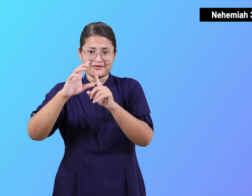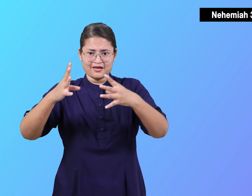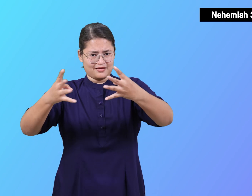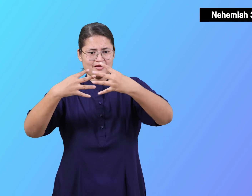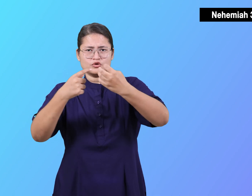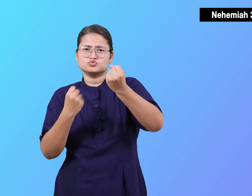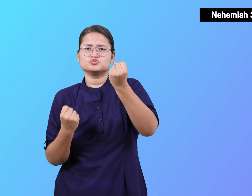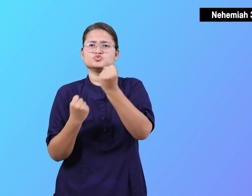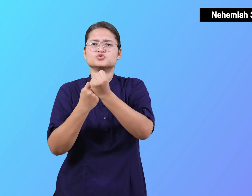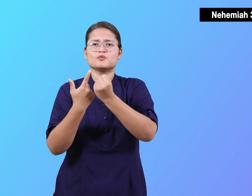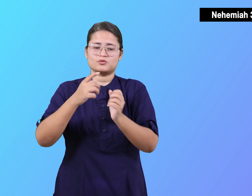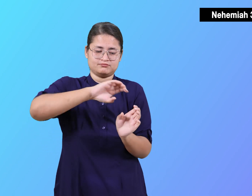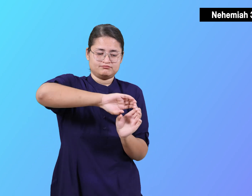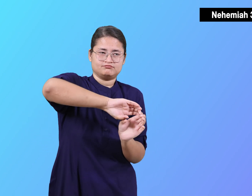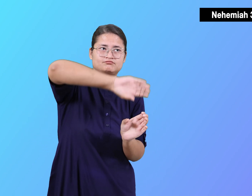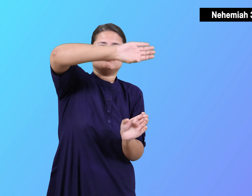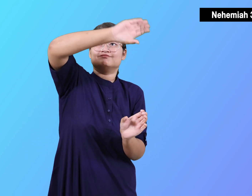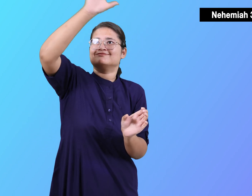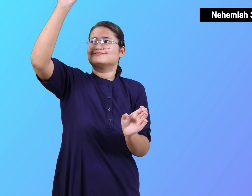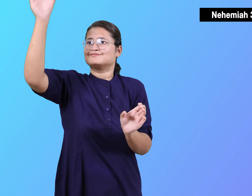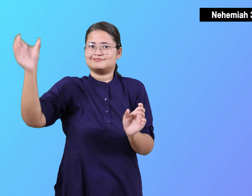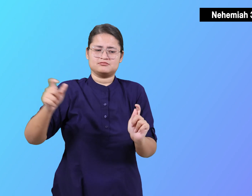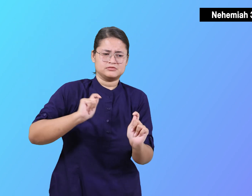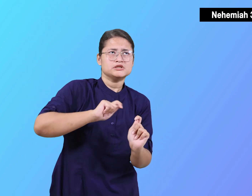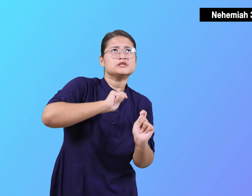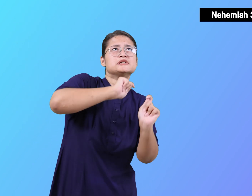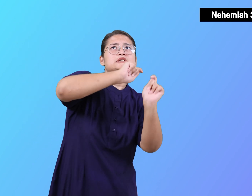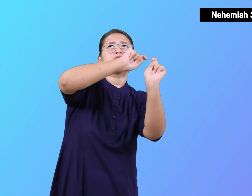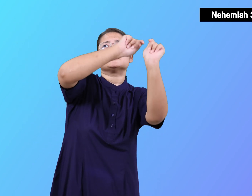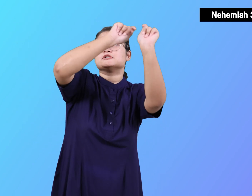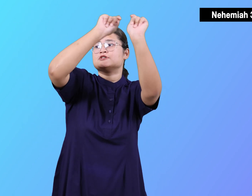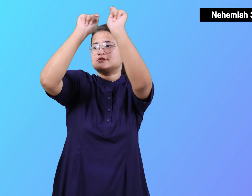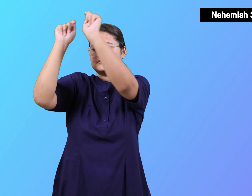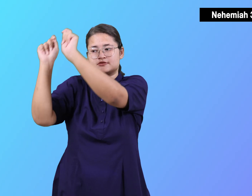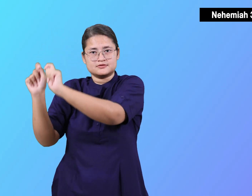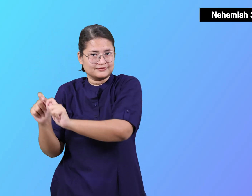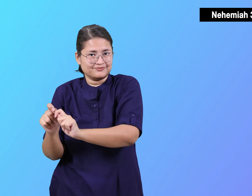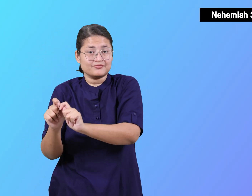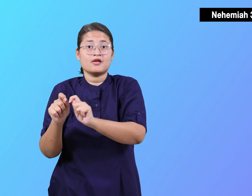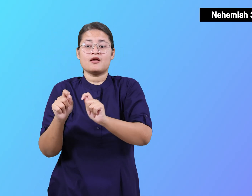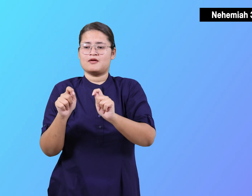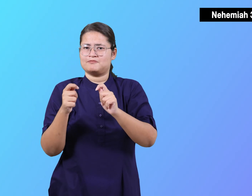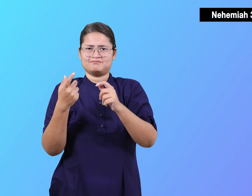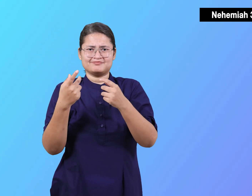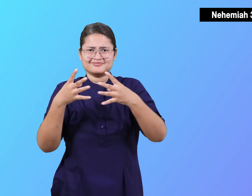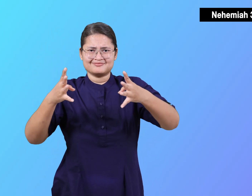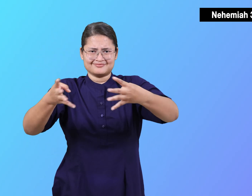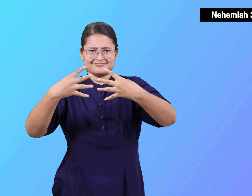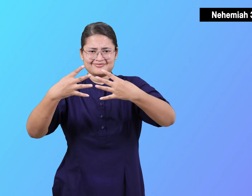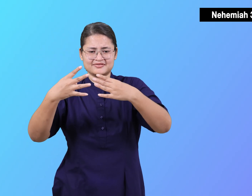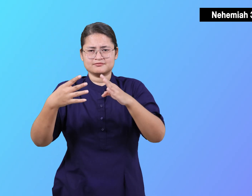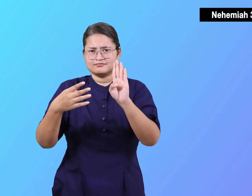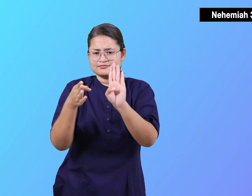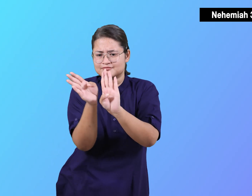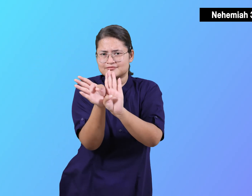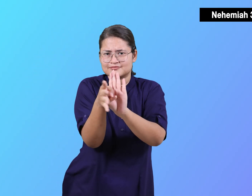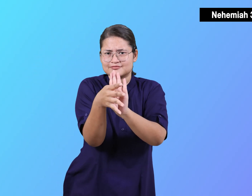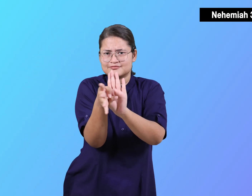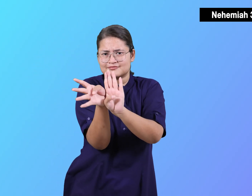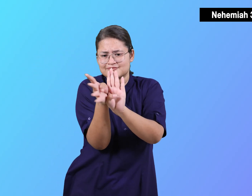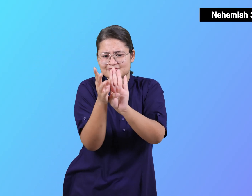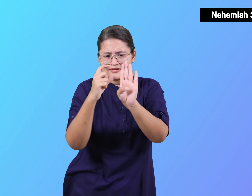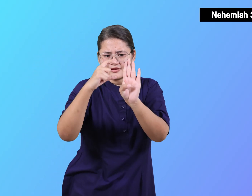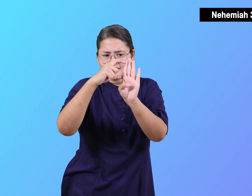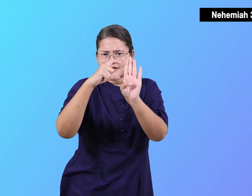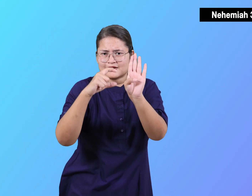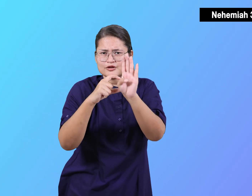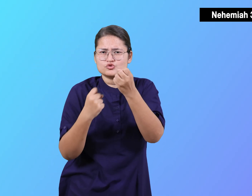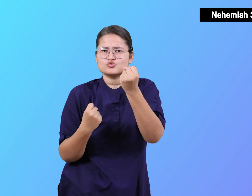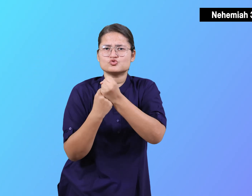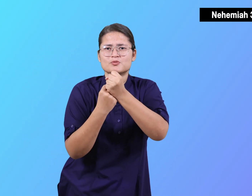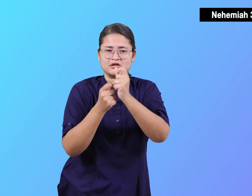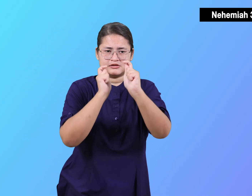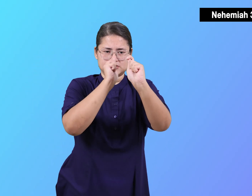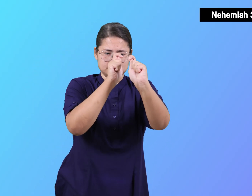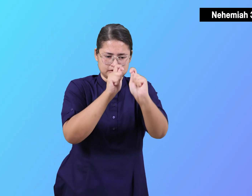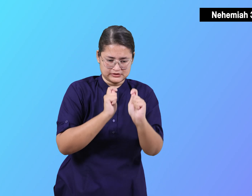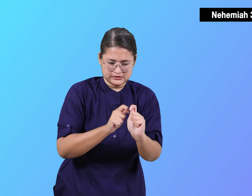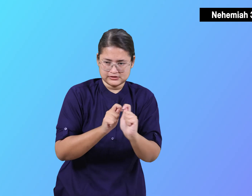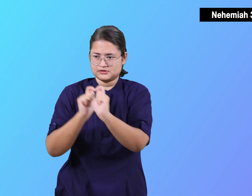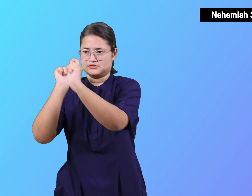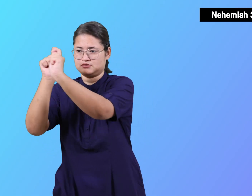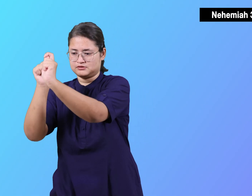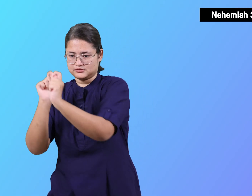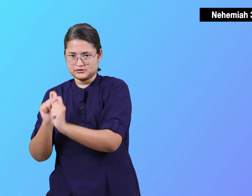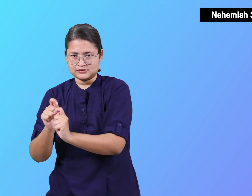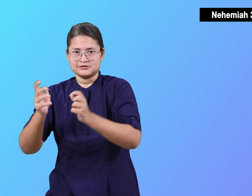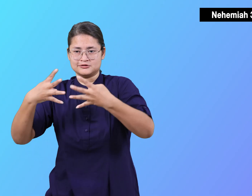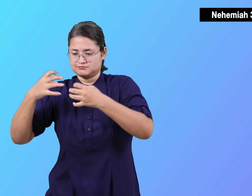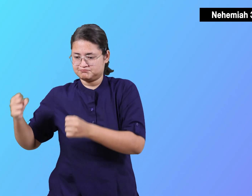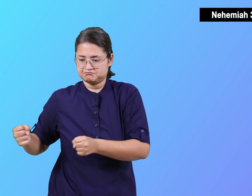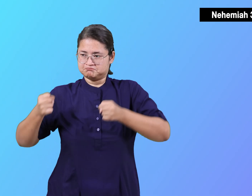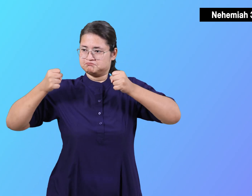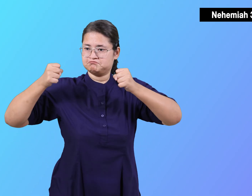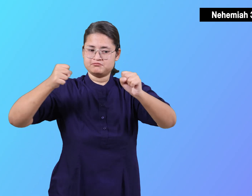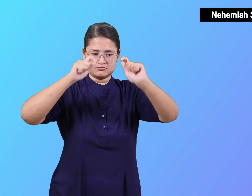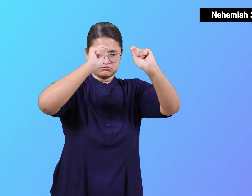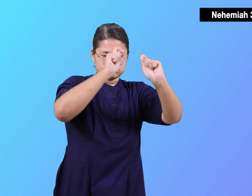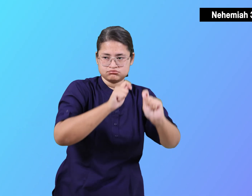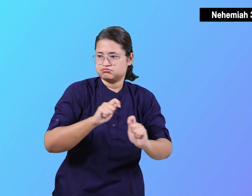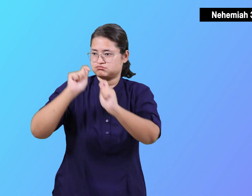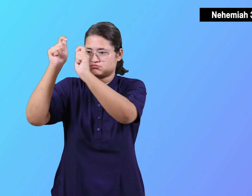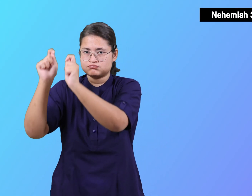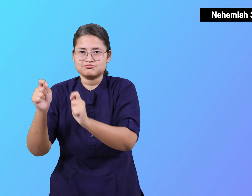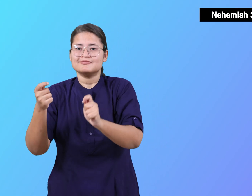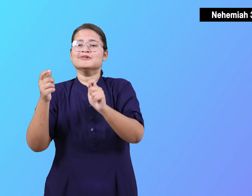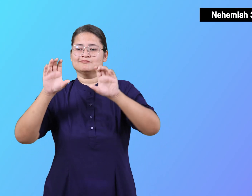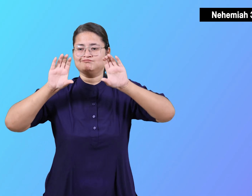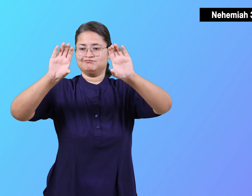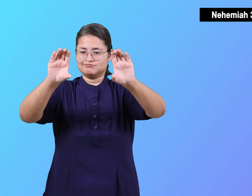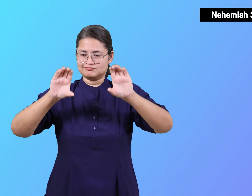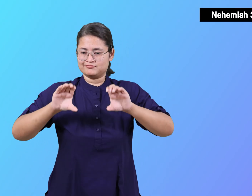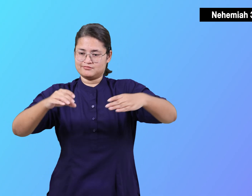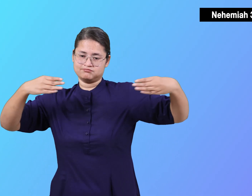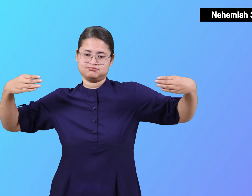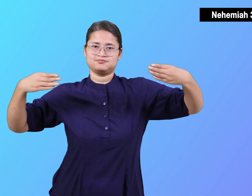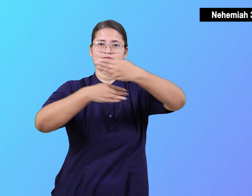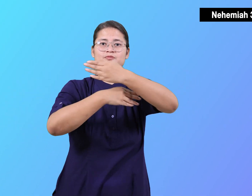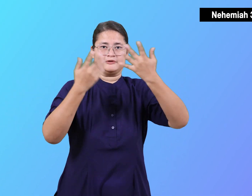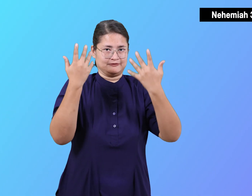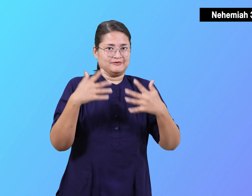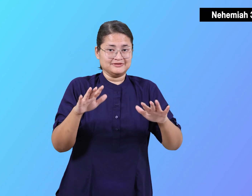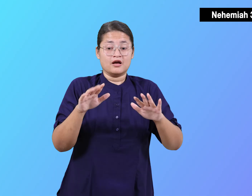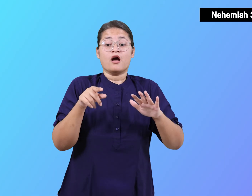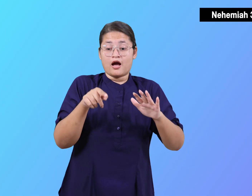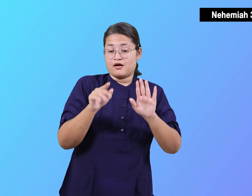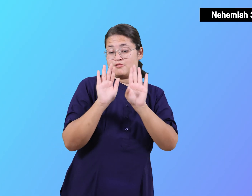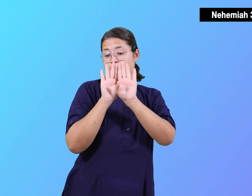They set the beams in place. They set the gates on the hinges. Then they put the locks and bolts on the gates.